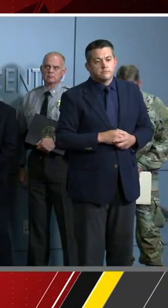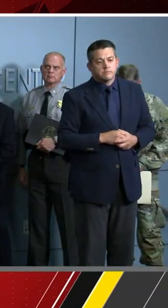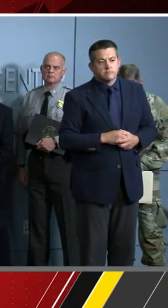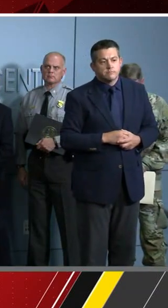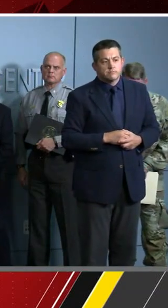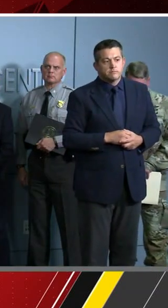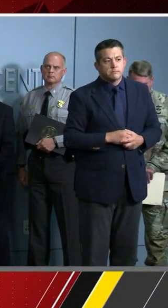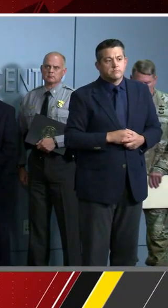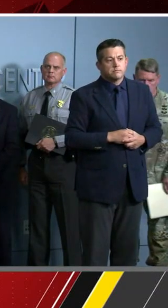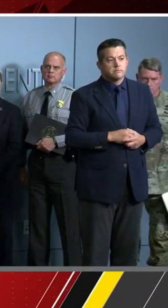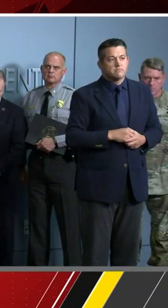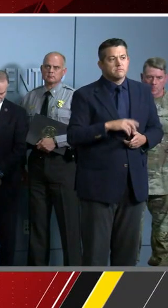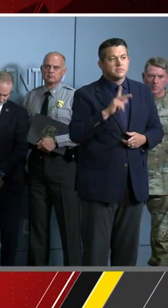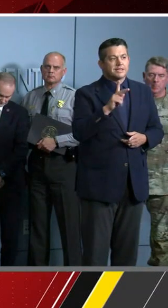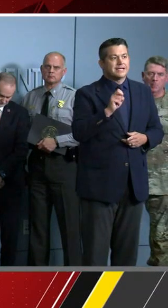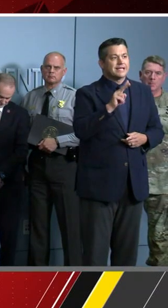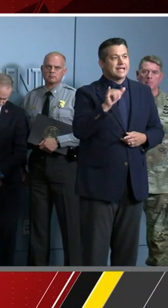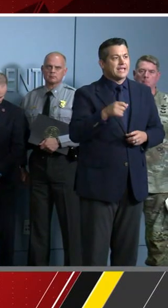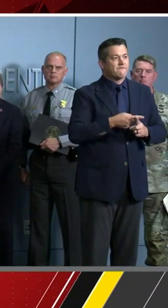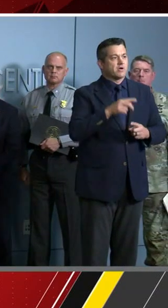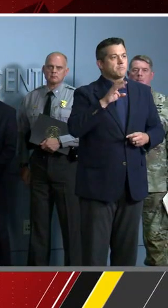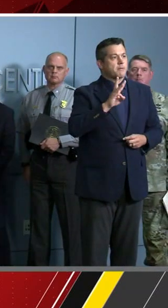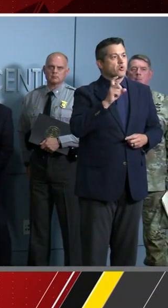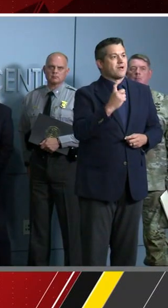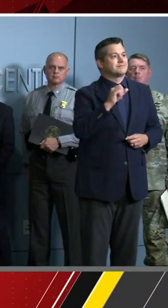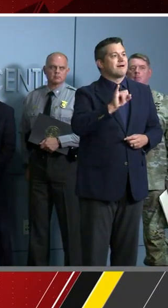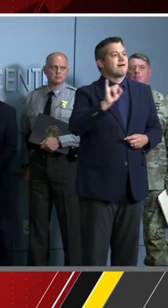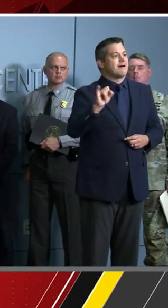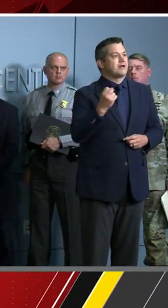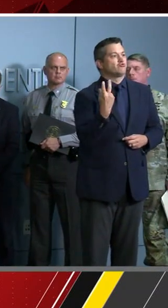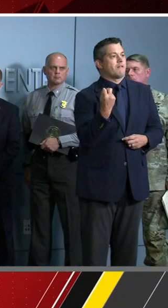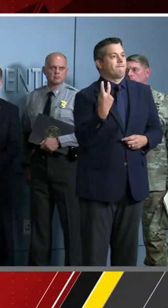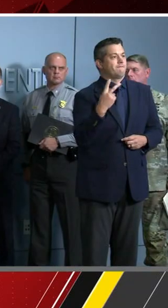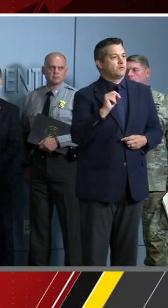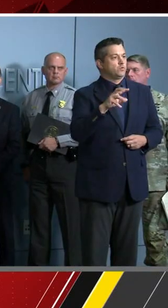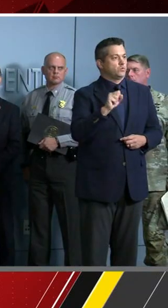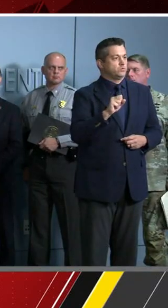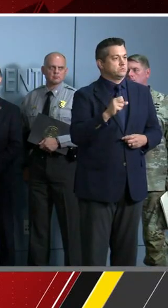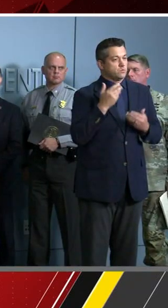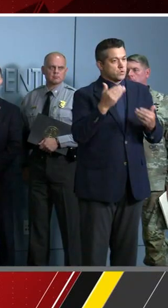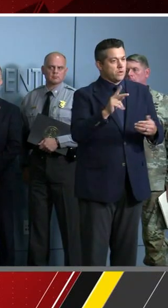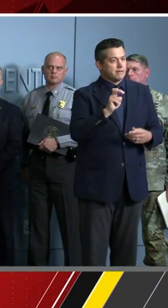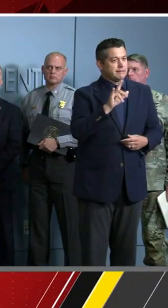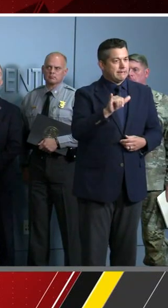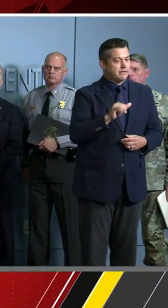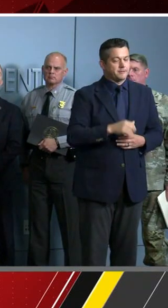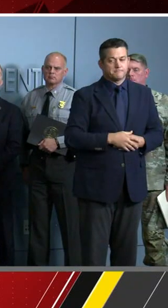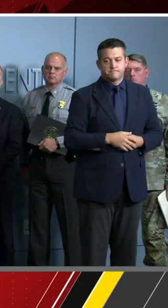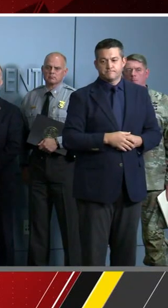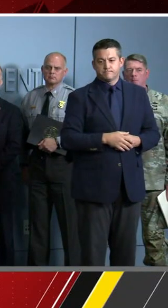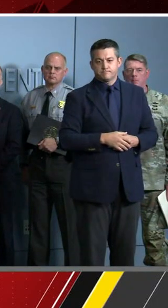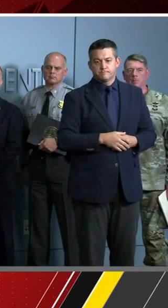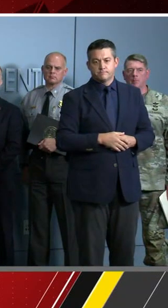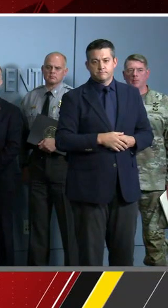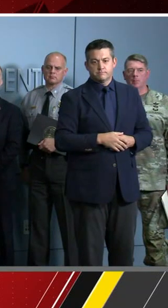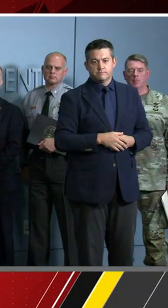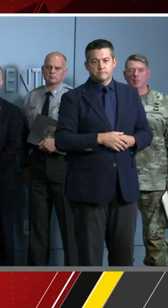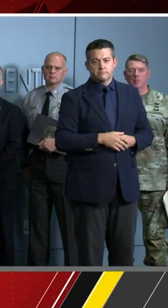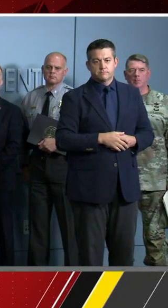is from Kenny Beck with Wxii 12